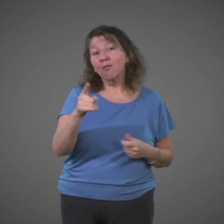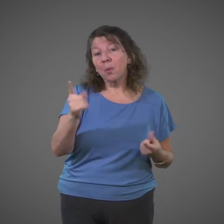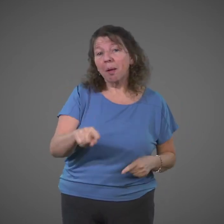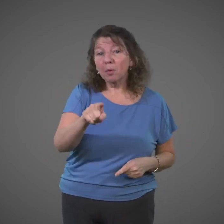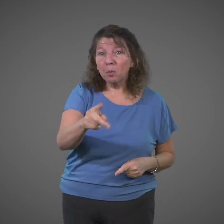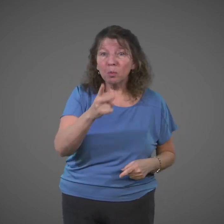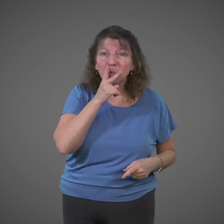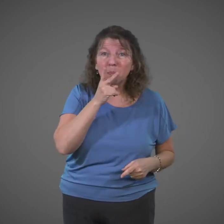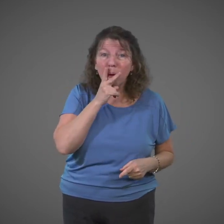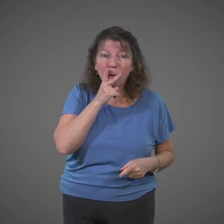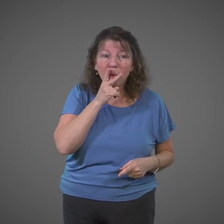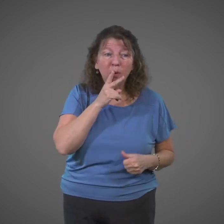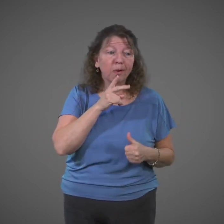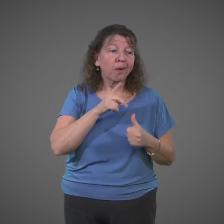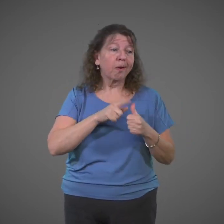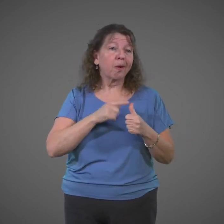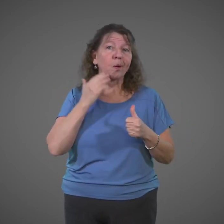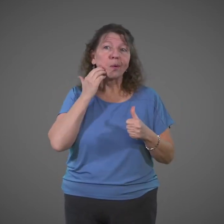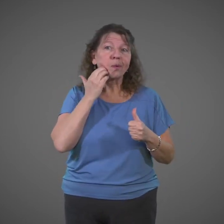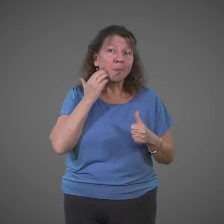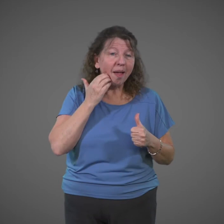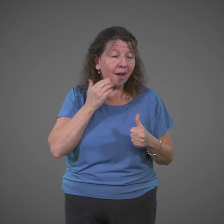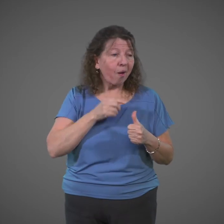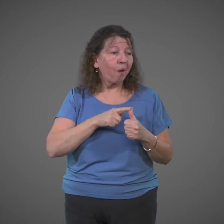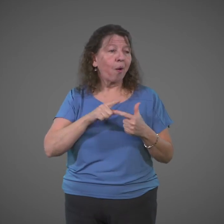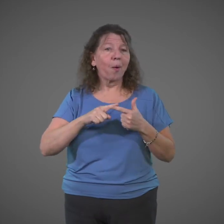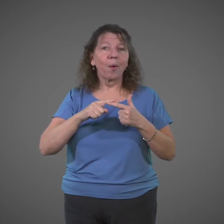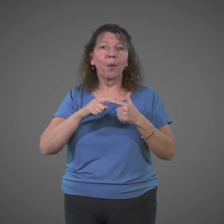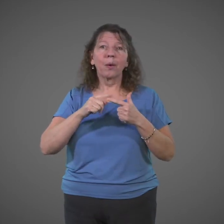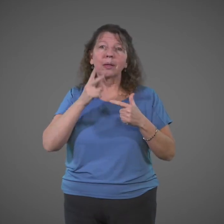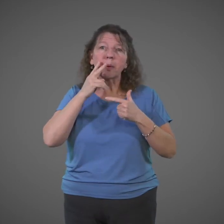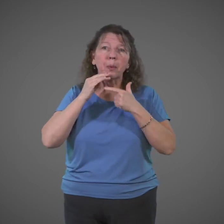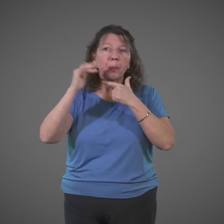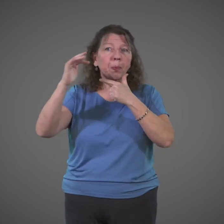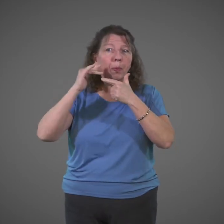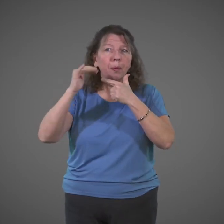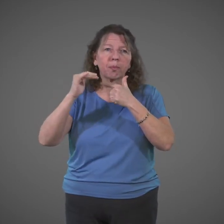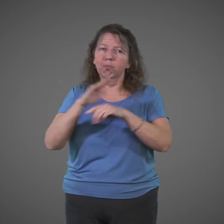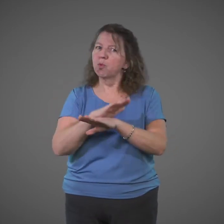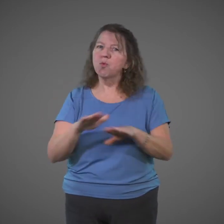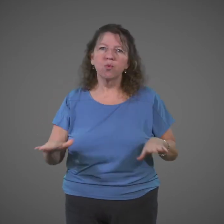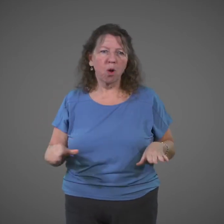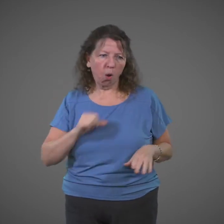and avoid doing it anymore! If you smoke cigarettes, use chewing tobacco, or vape,